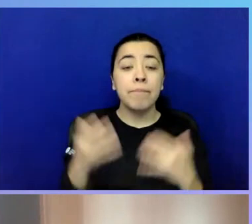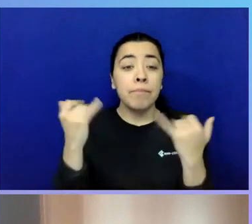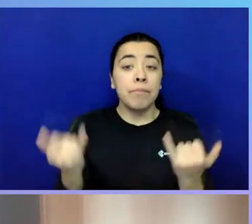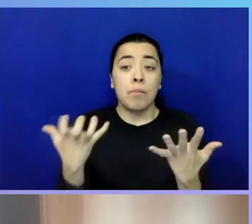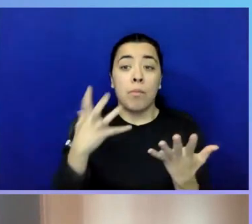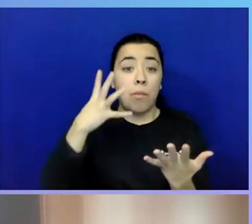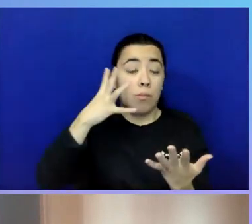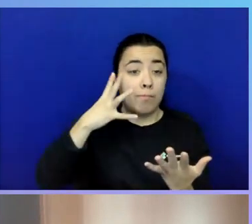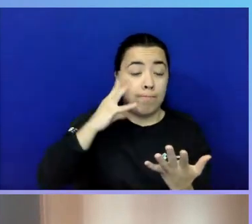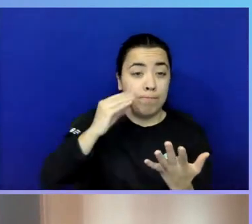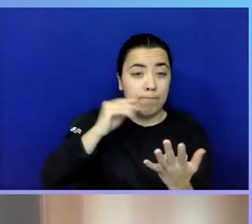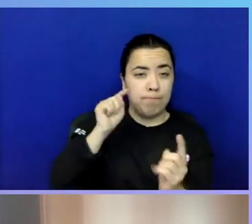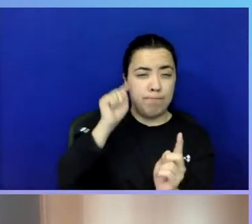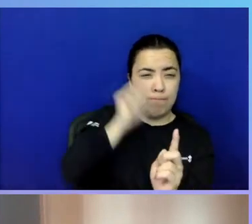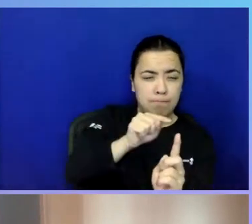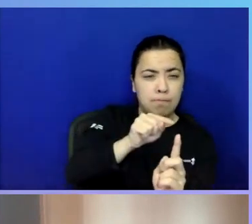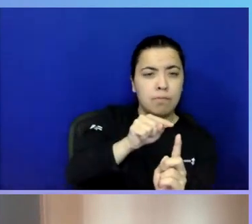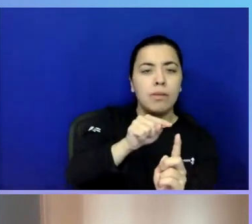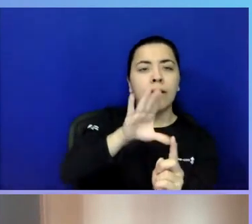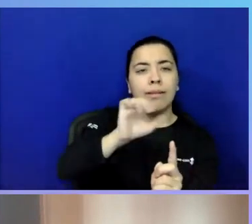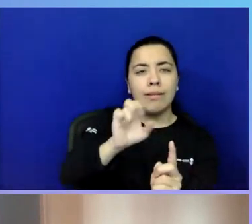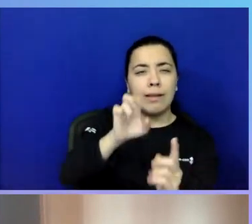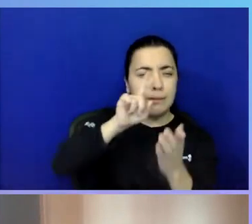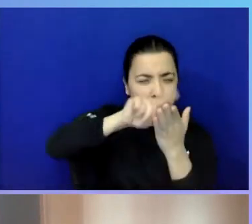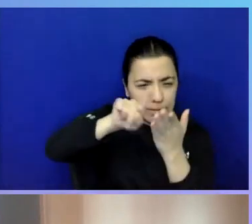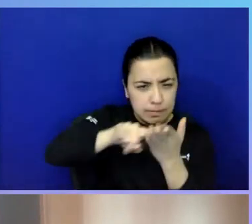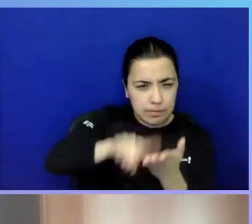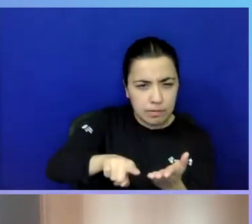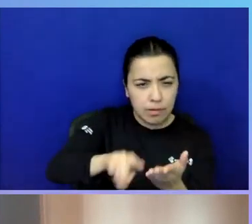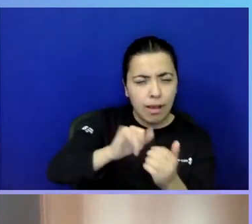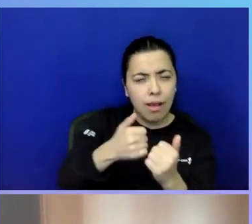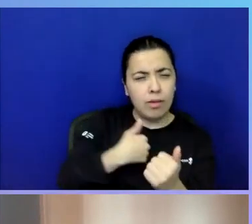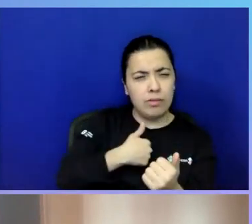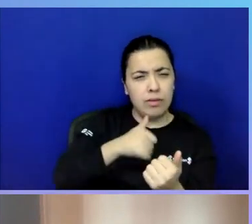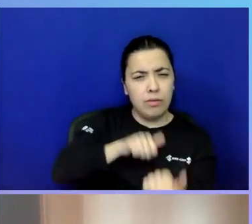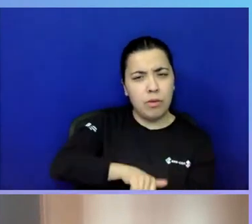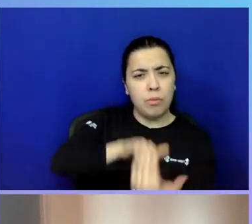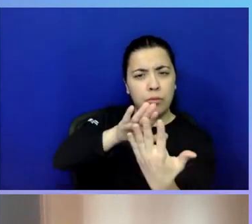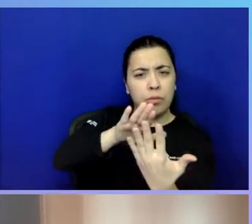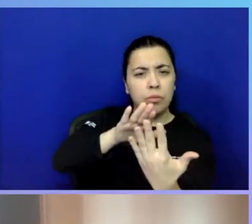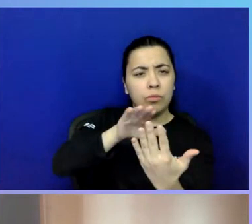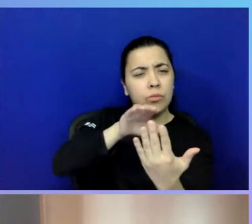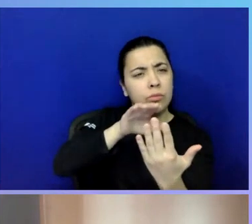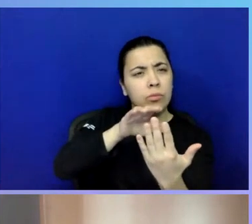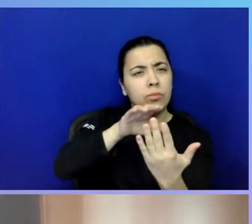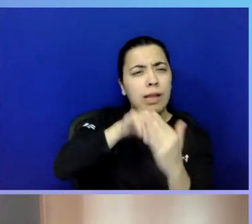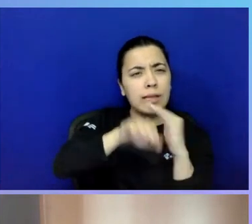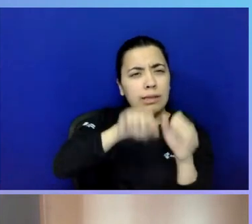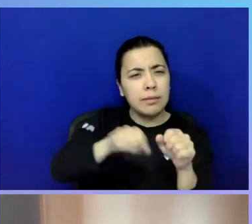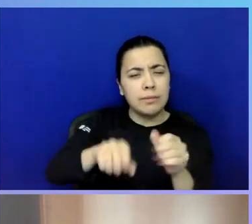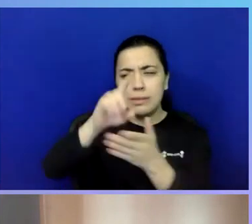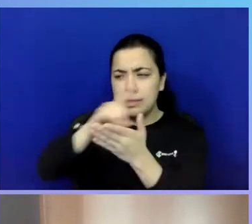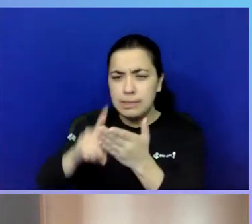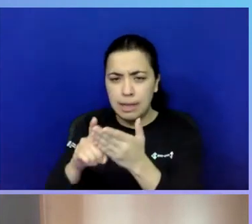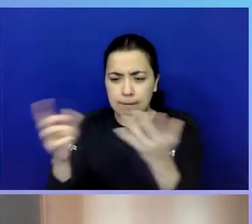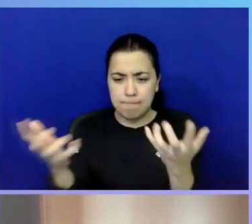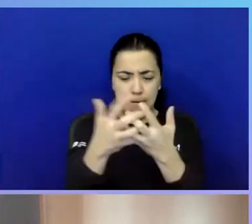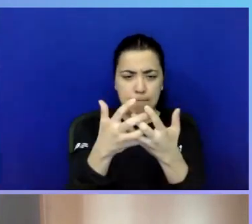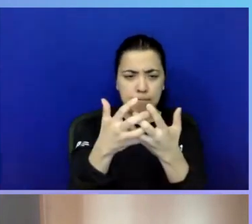approach to enhancing accessibility within our design system components. The migration of the progress bar and stepper